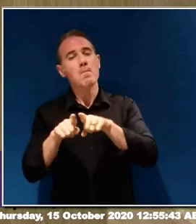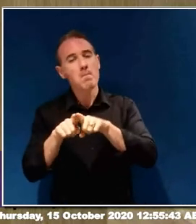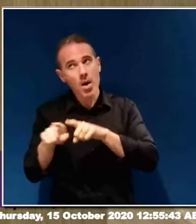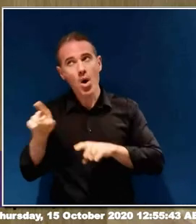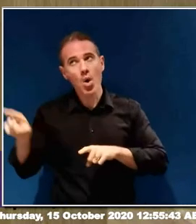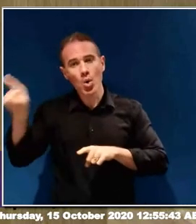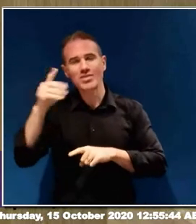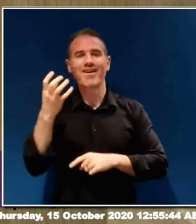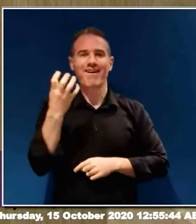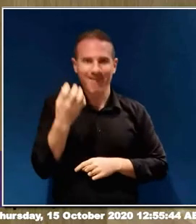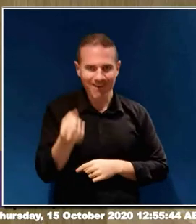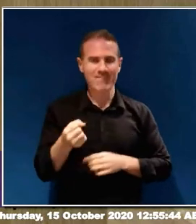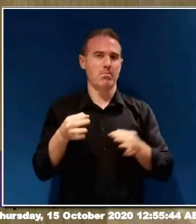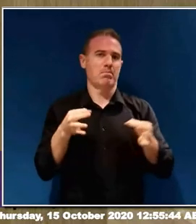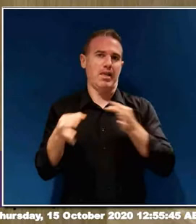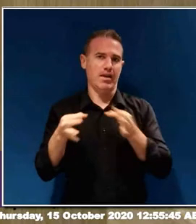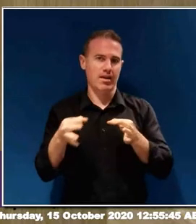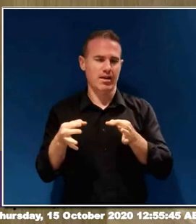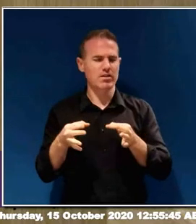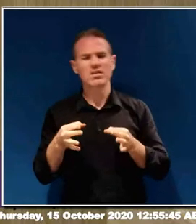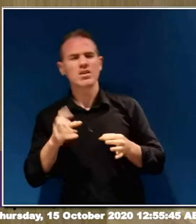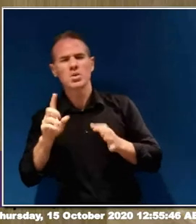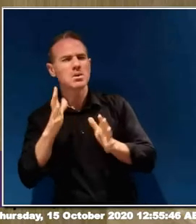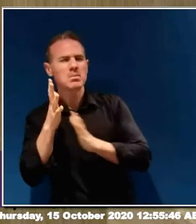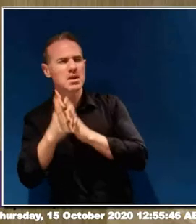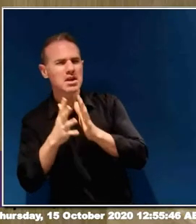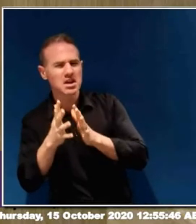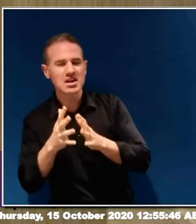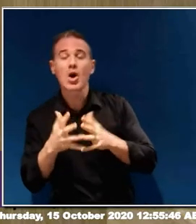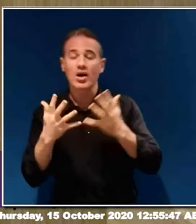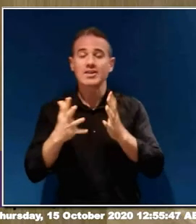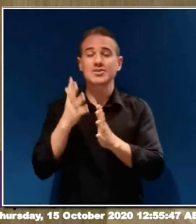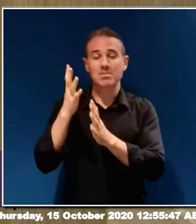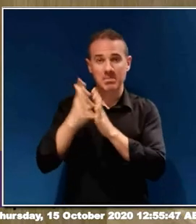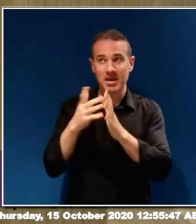So, the plan is there for students to increase.